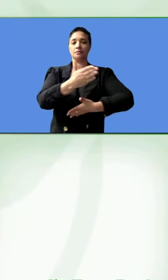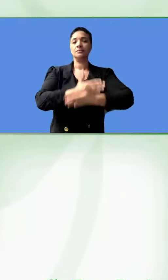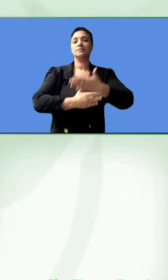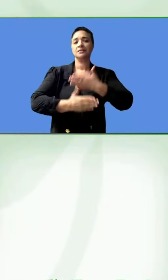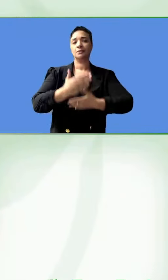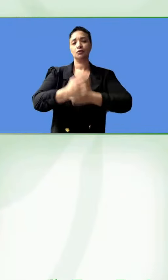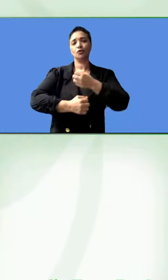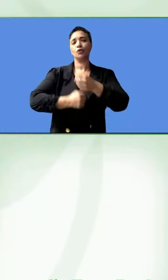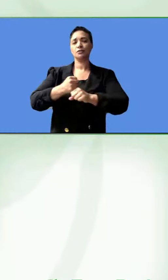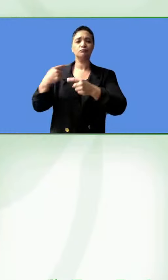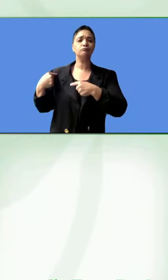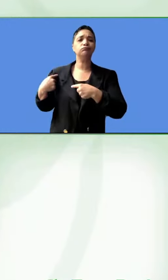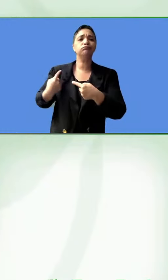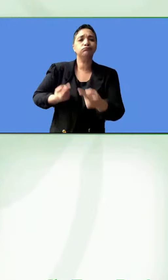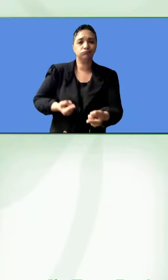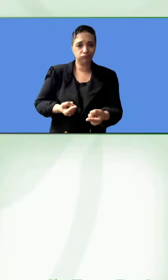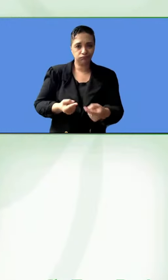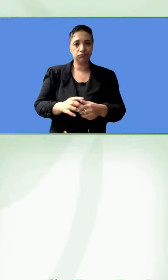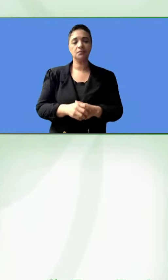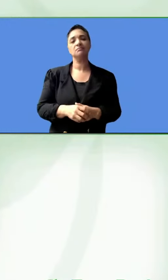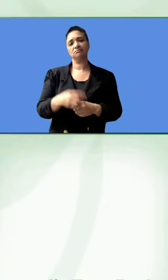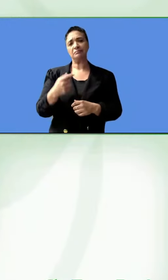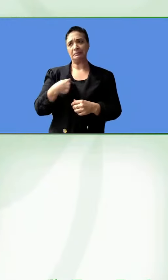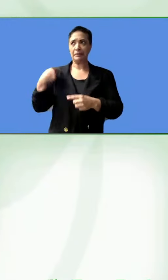I've lost count of the years now.